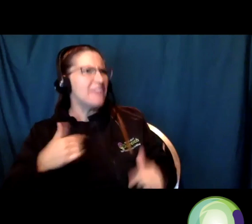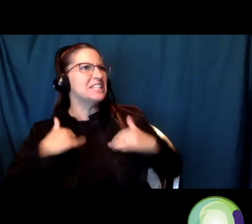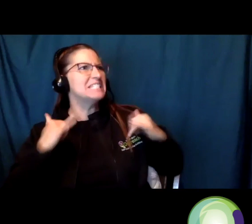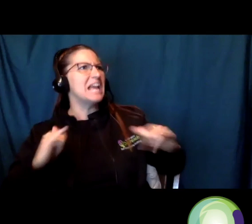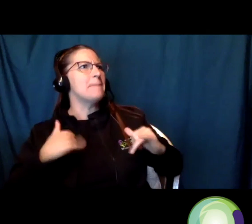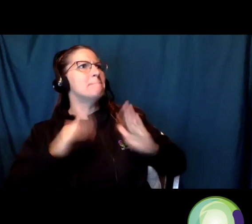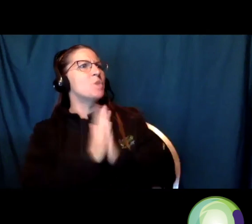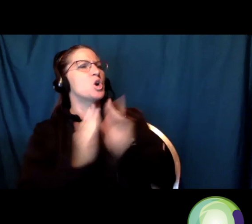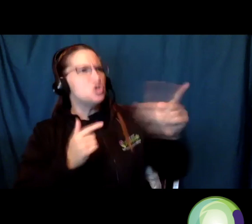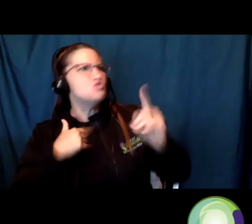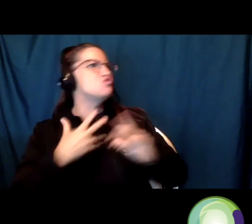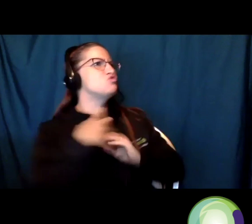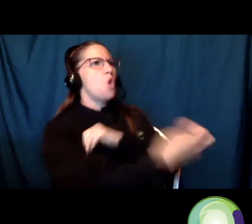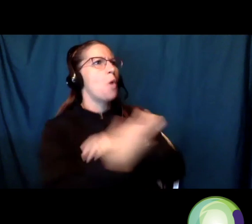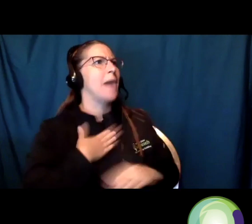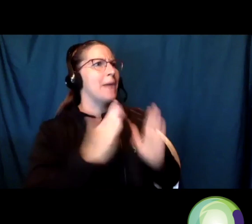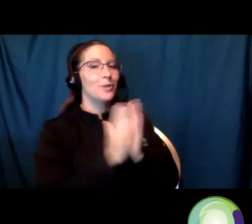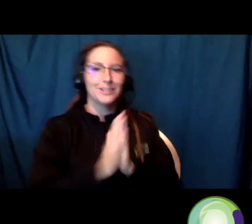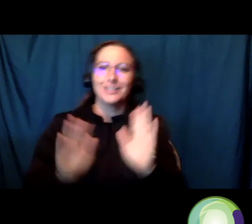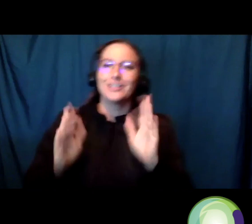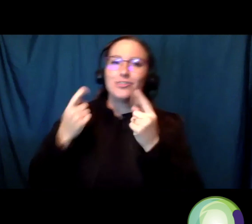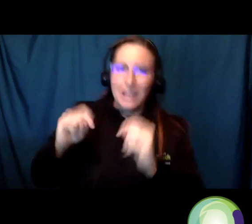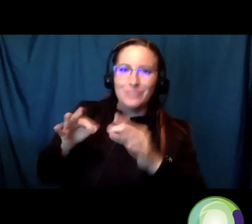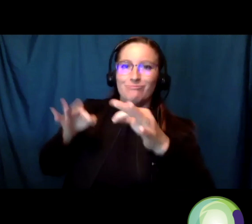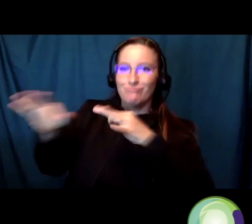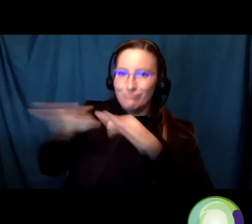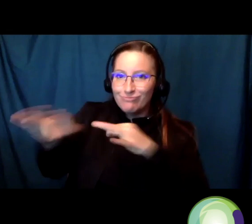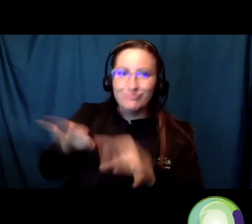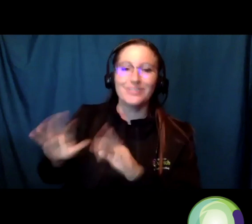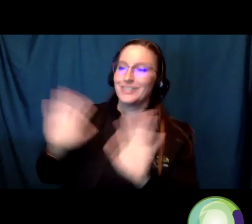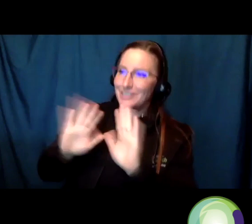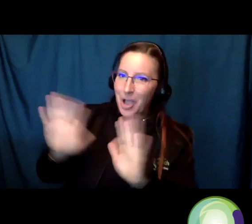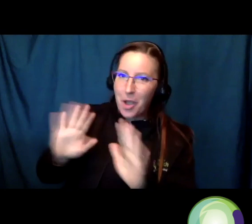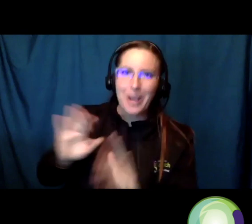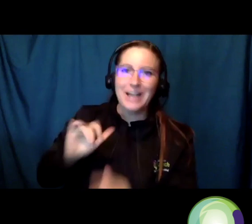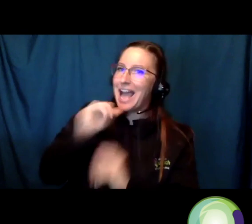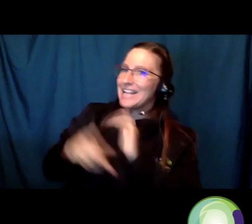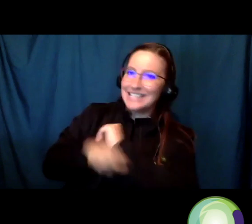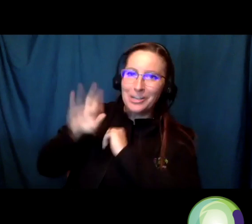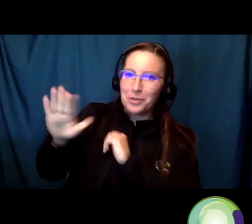it's so they spent a lot of time trying to assure him that they did not steal his materials just because